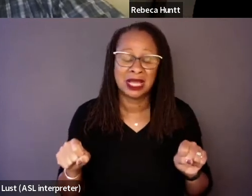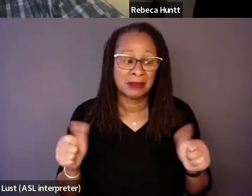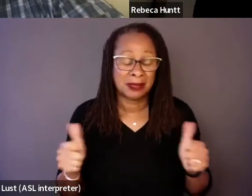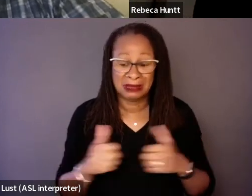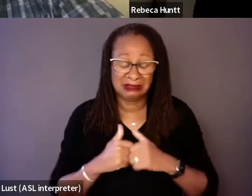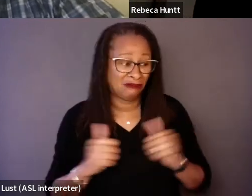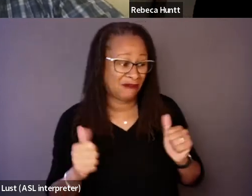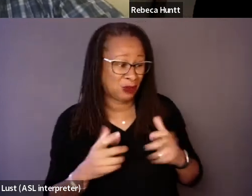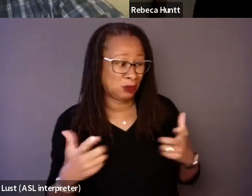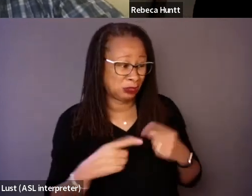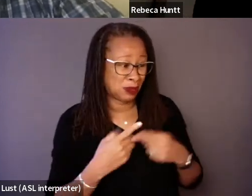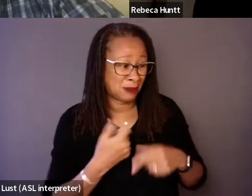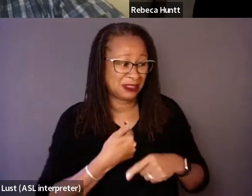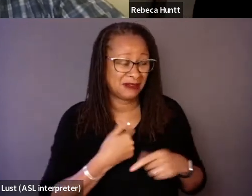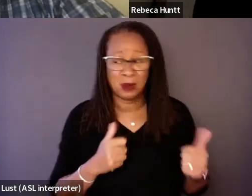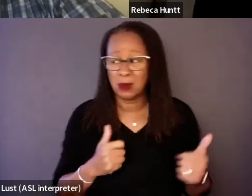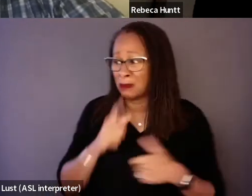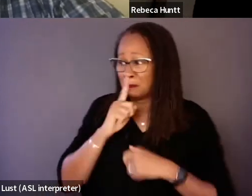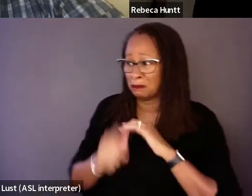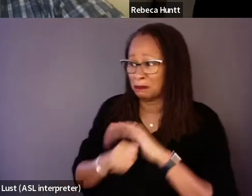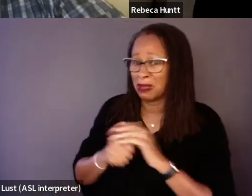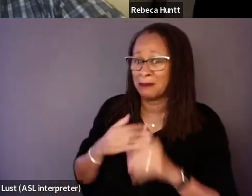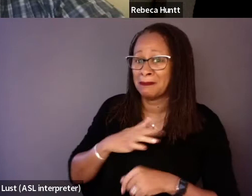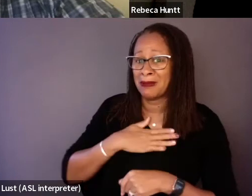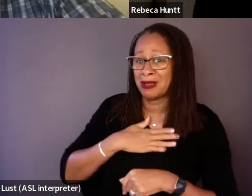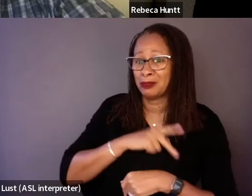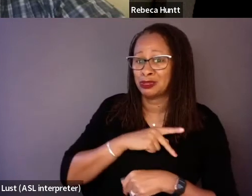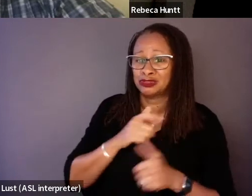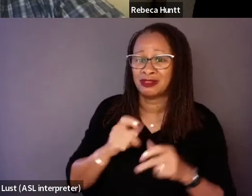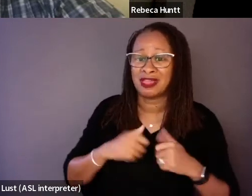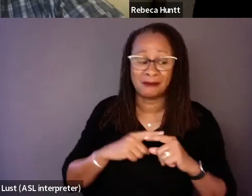much or making yourself vulnerable as a person, not only as an artist.